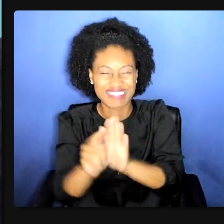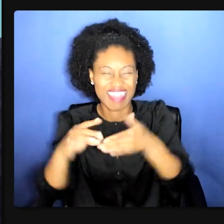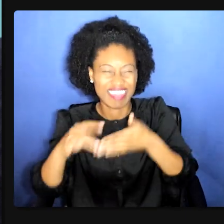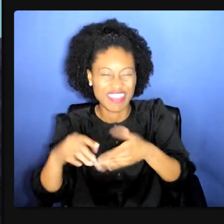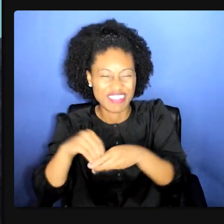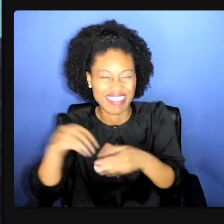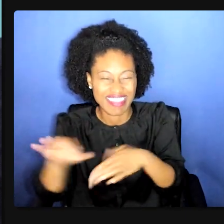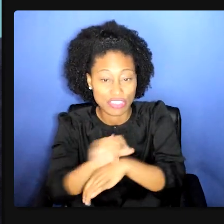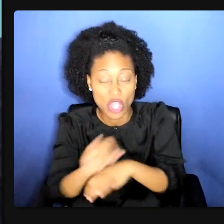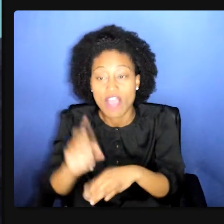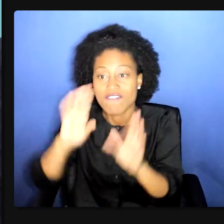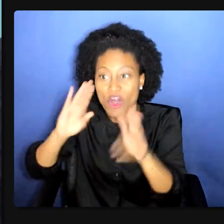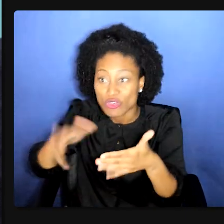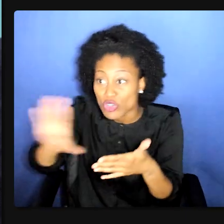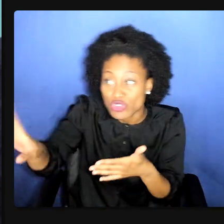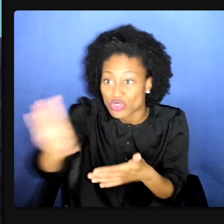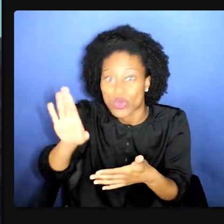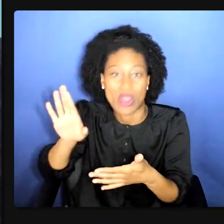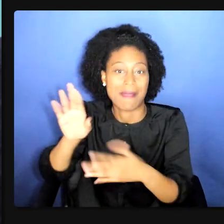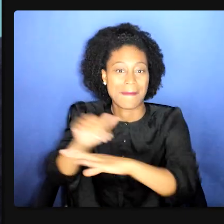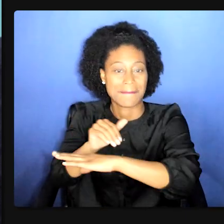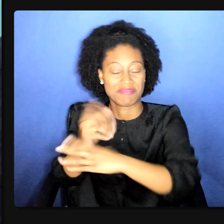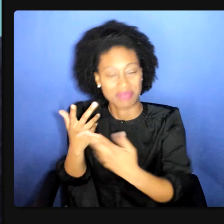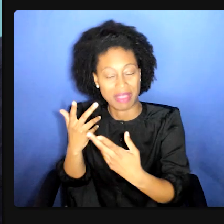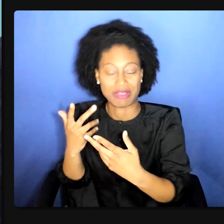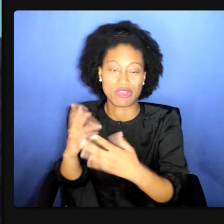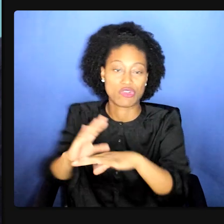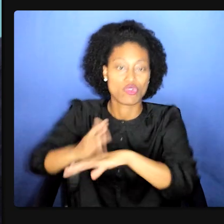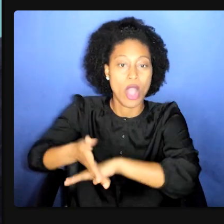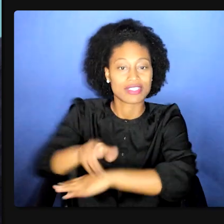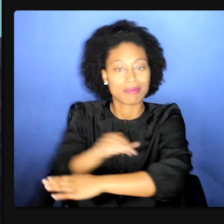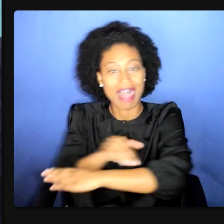good that they're good at and then we can sort of take that step above and and start helping